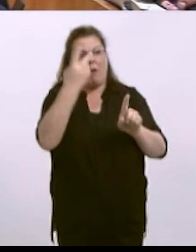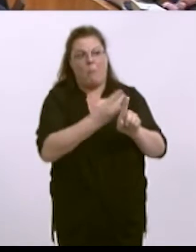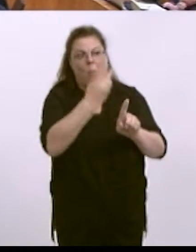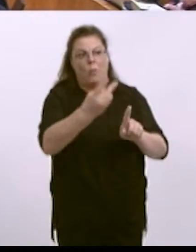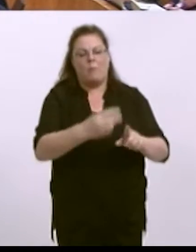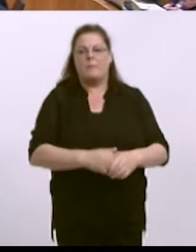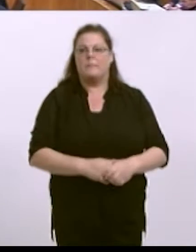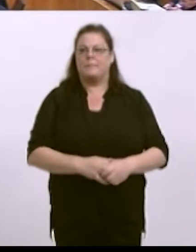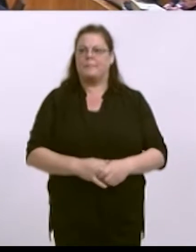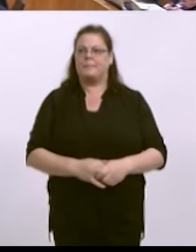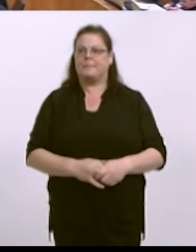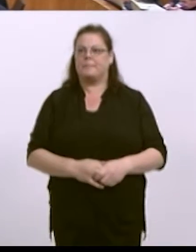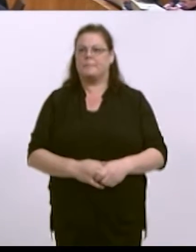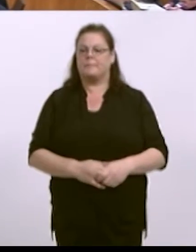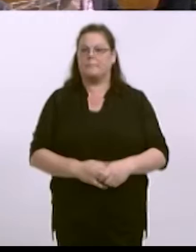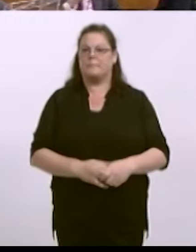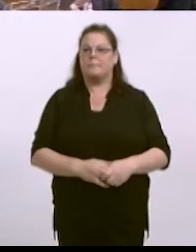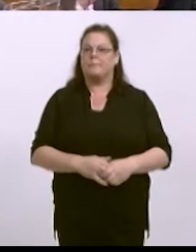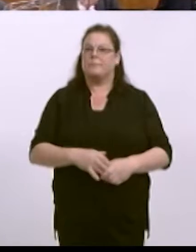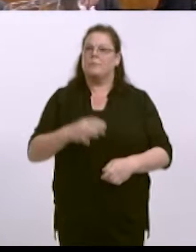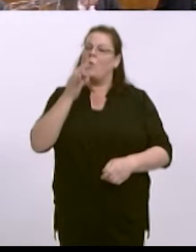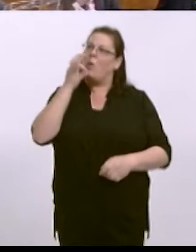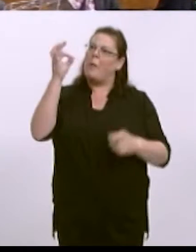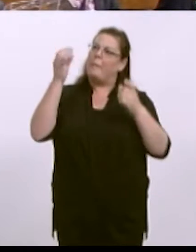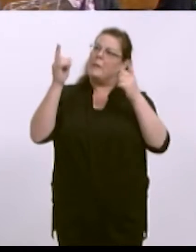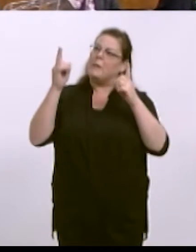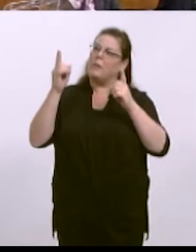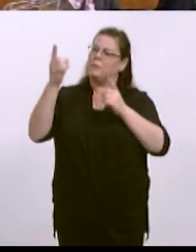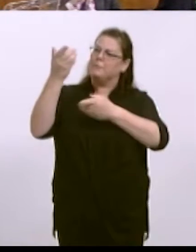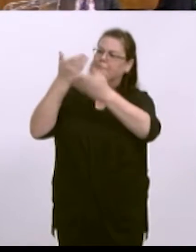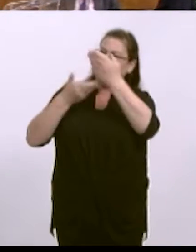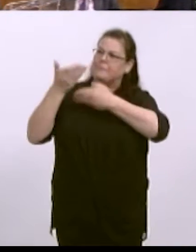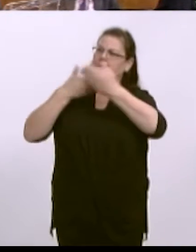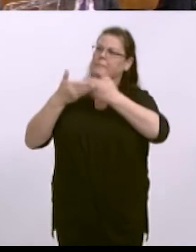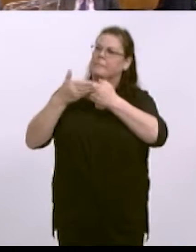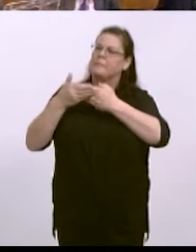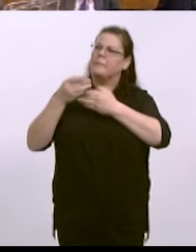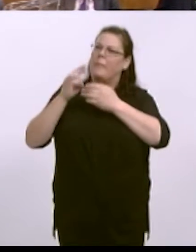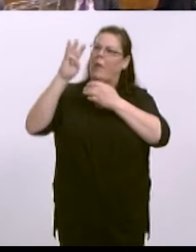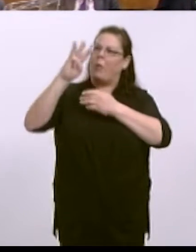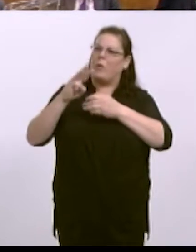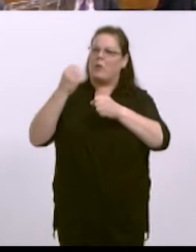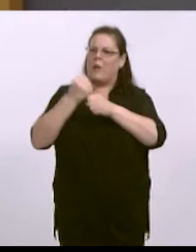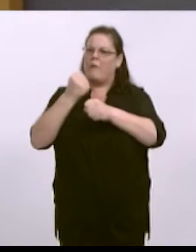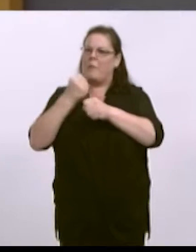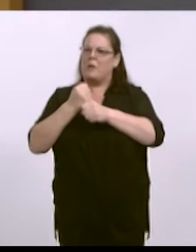yr haf. Michelle Brown: First Minister, could we have some more detail on how the Welsh Government proposes to market north Wales as a holiday